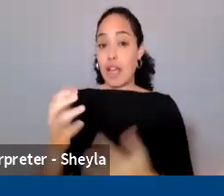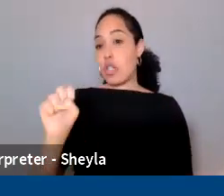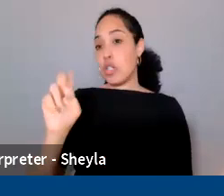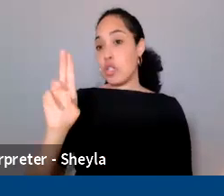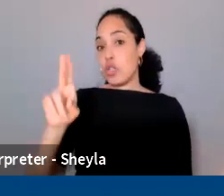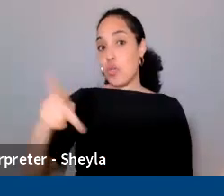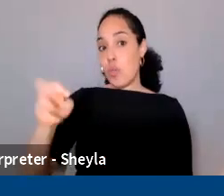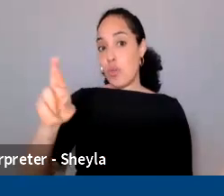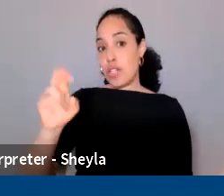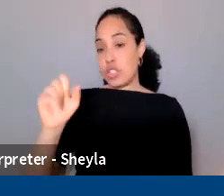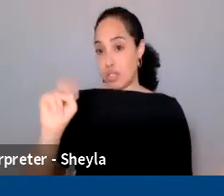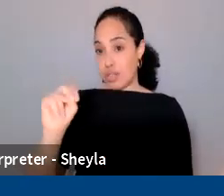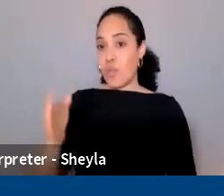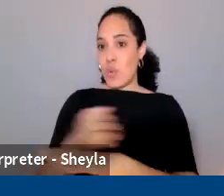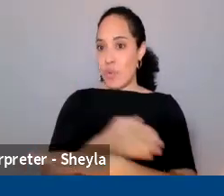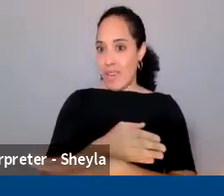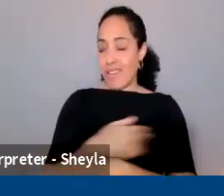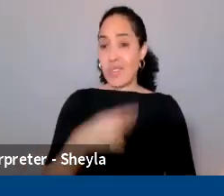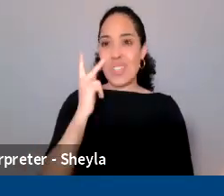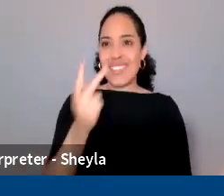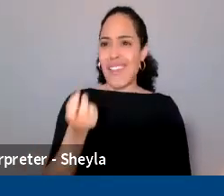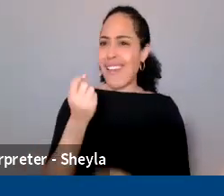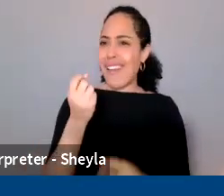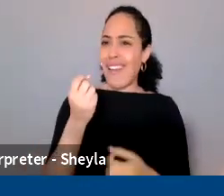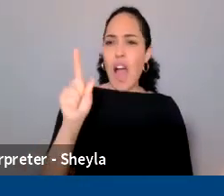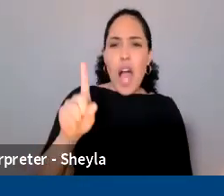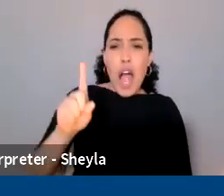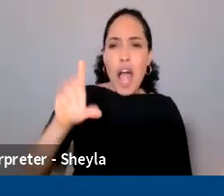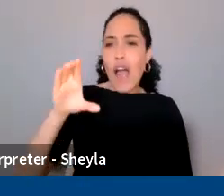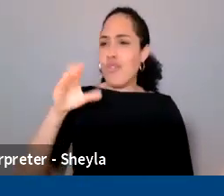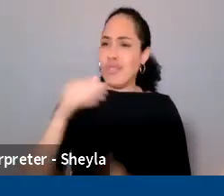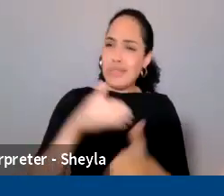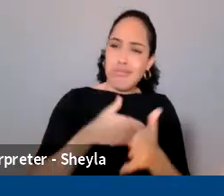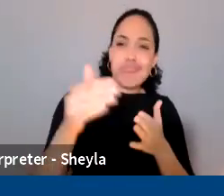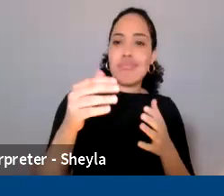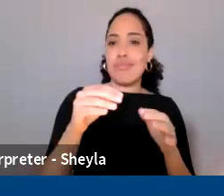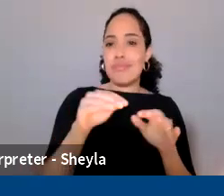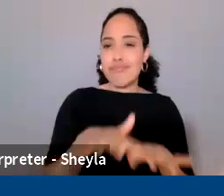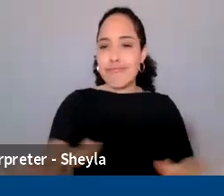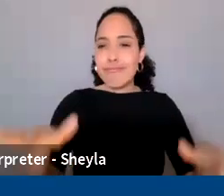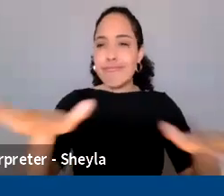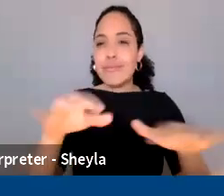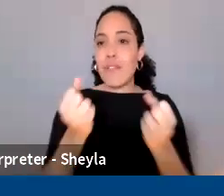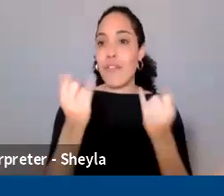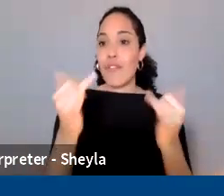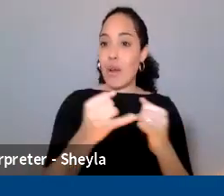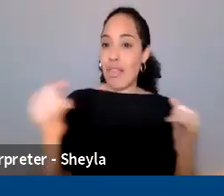miles of lines um fire line whether it is hand line that was done by a firefighter